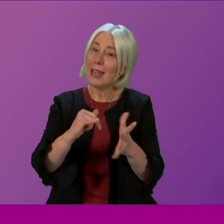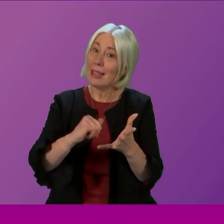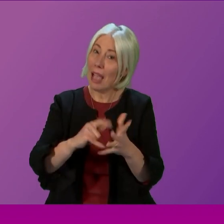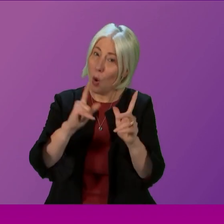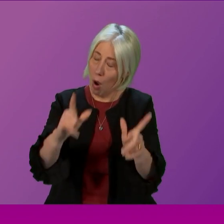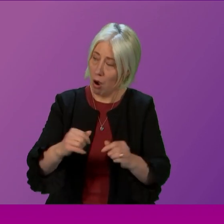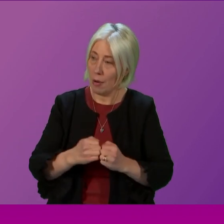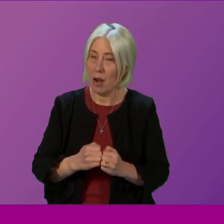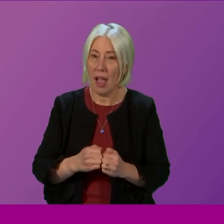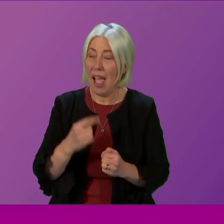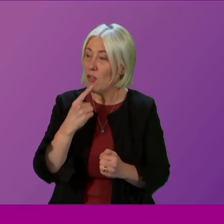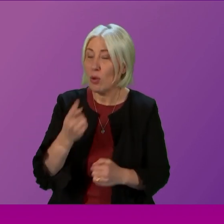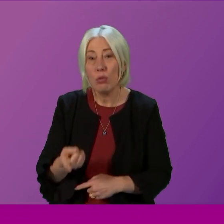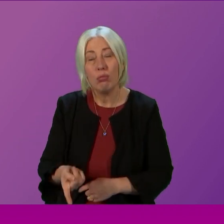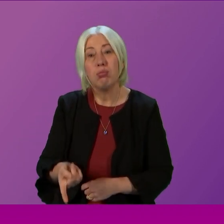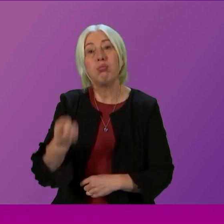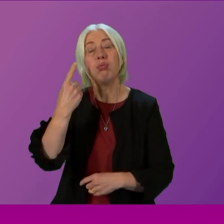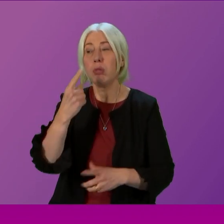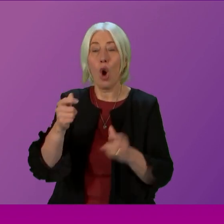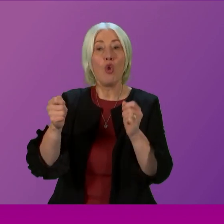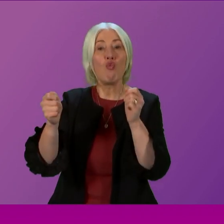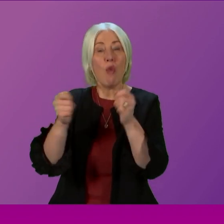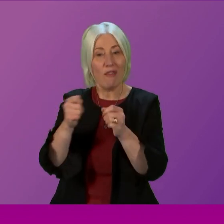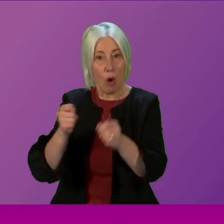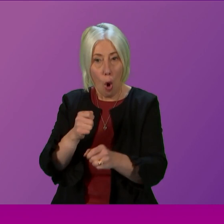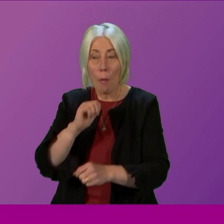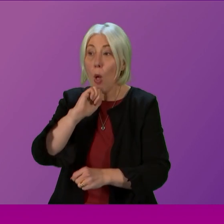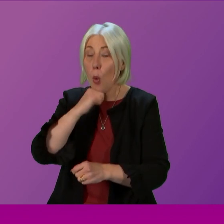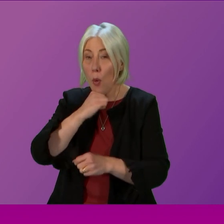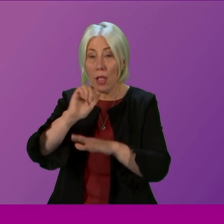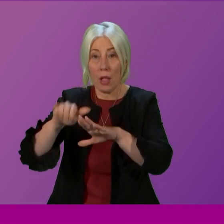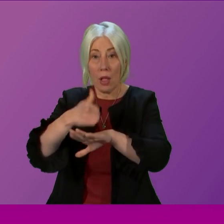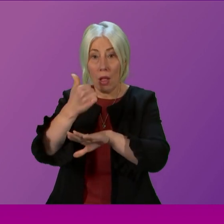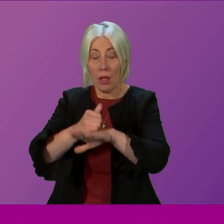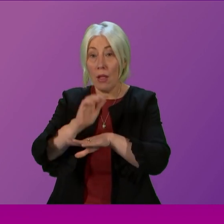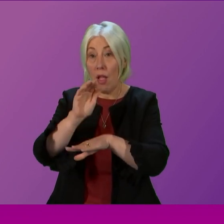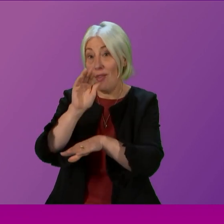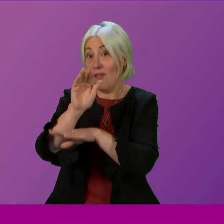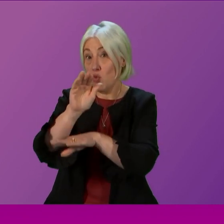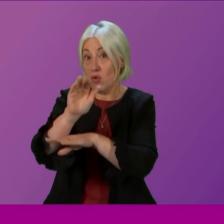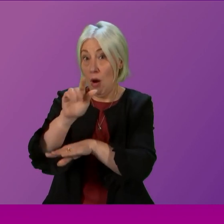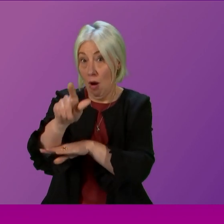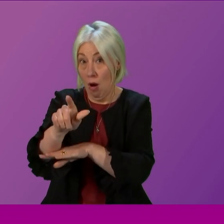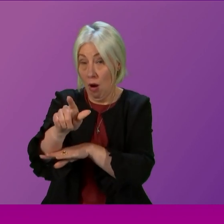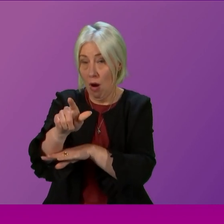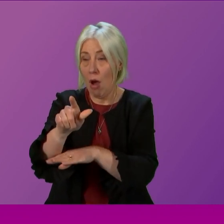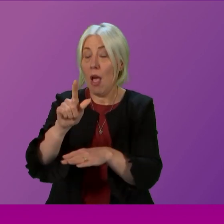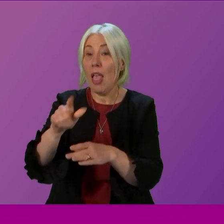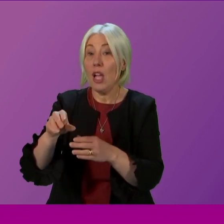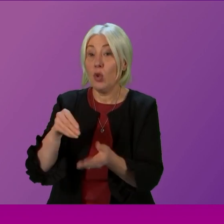Calling for a reform that is due to be implemented in future years in order to fund a pay increase in